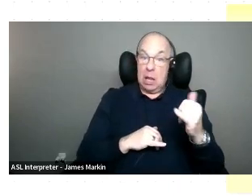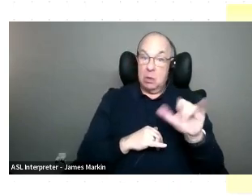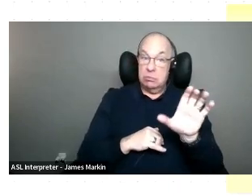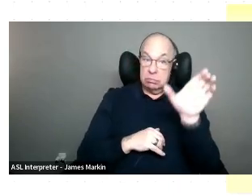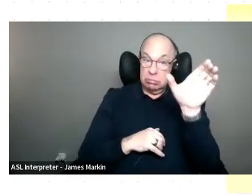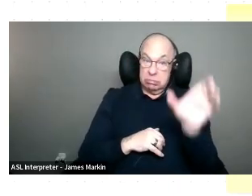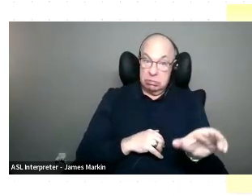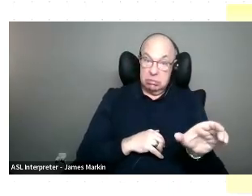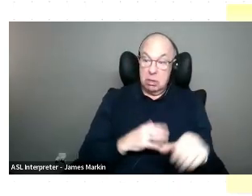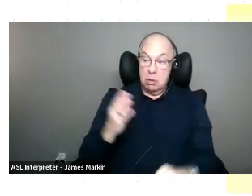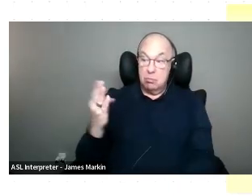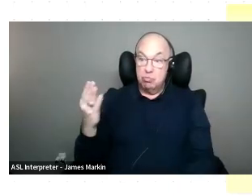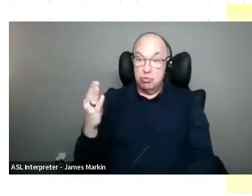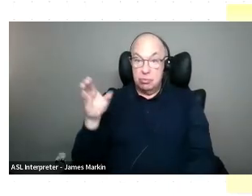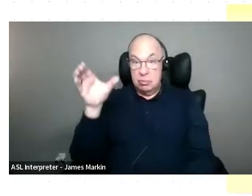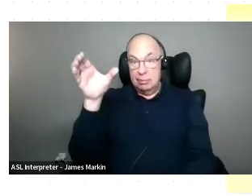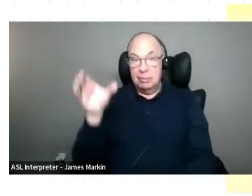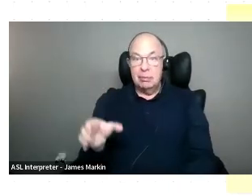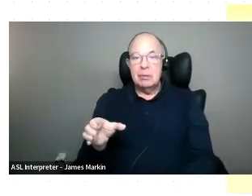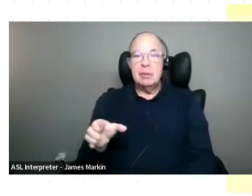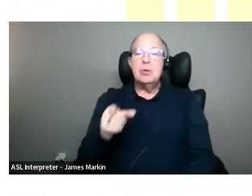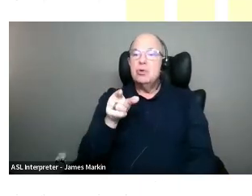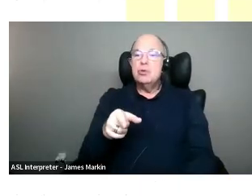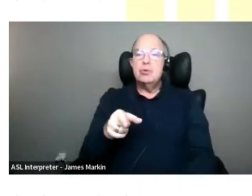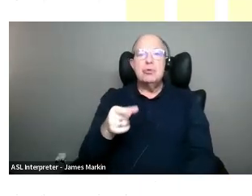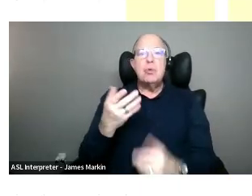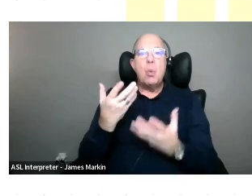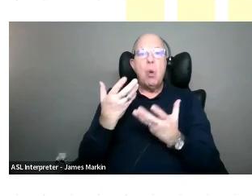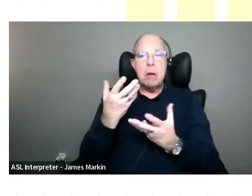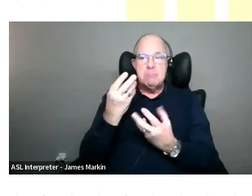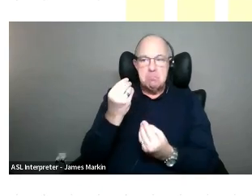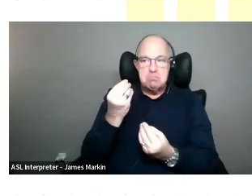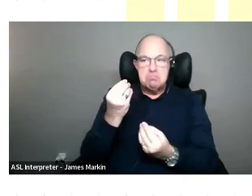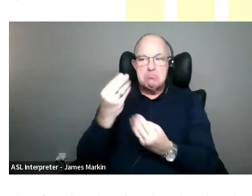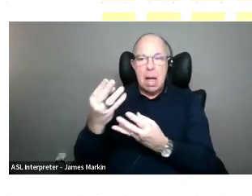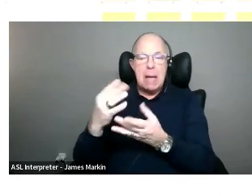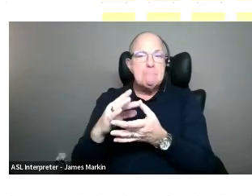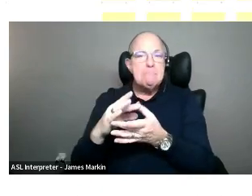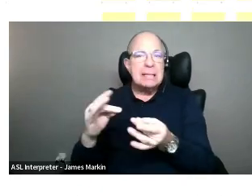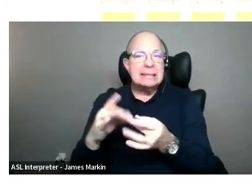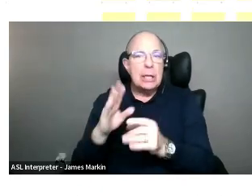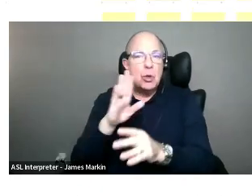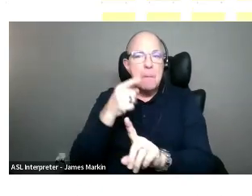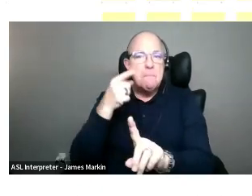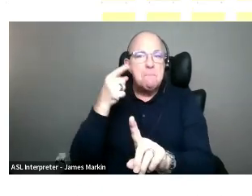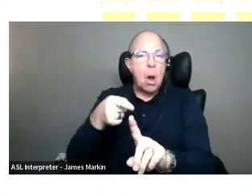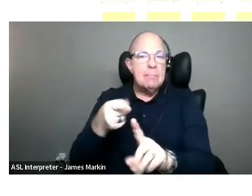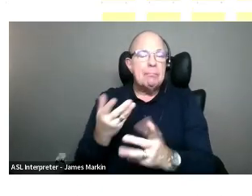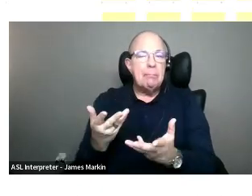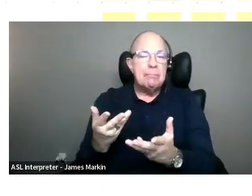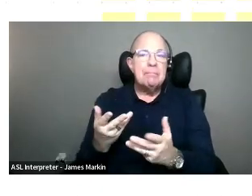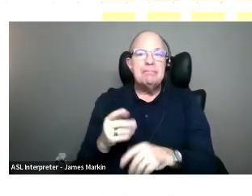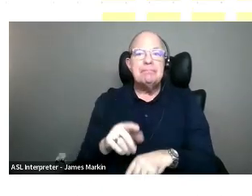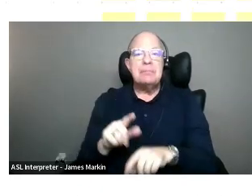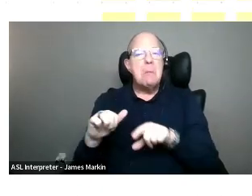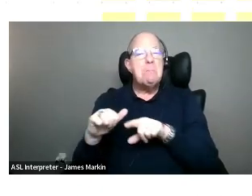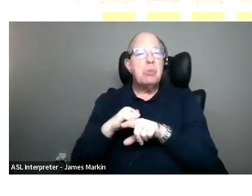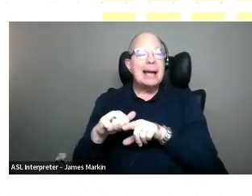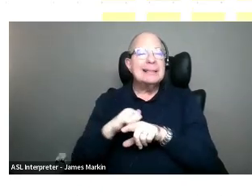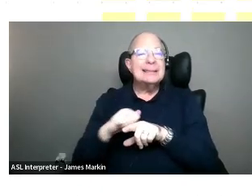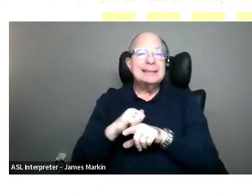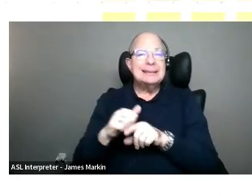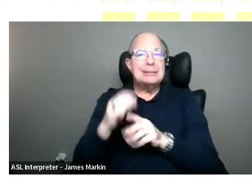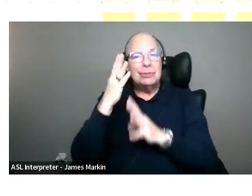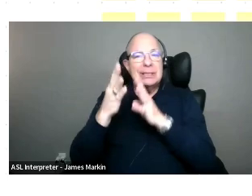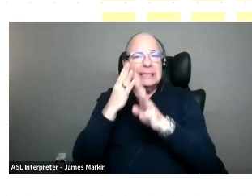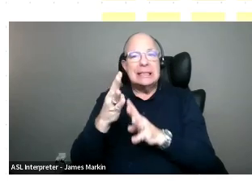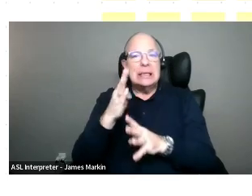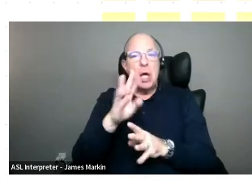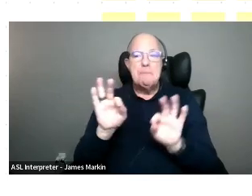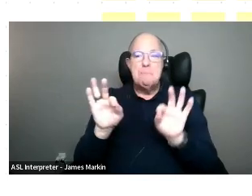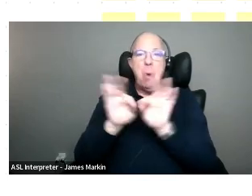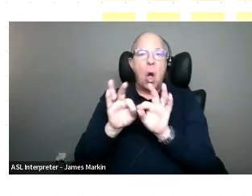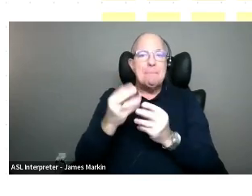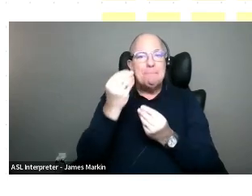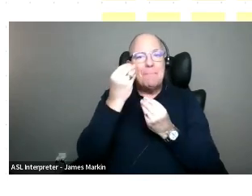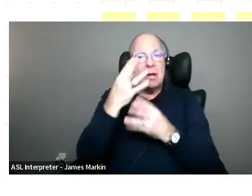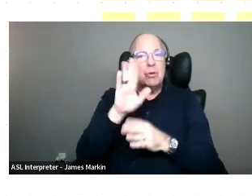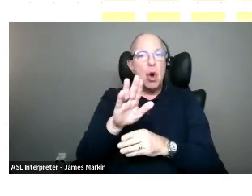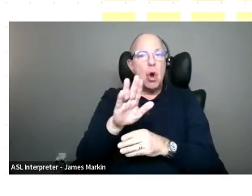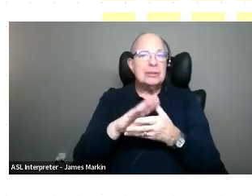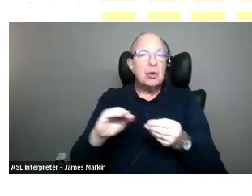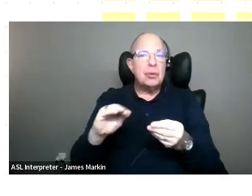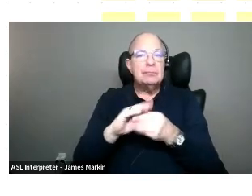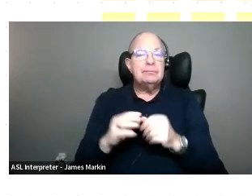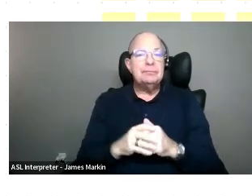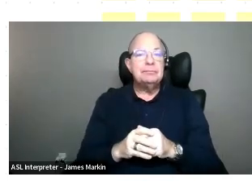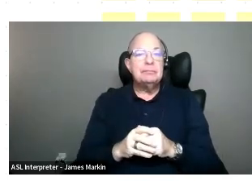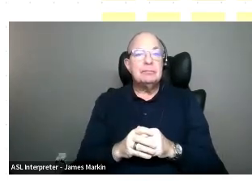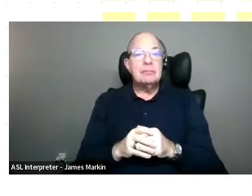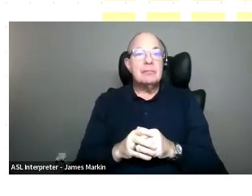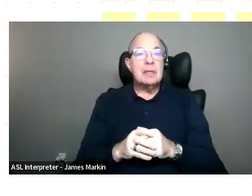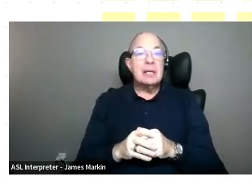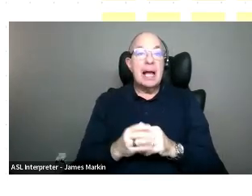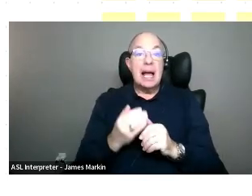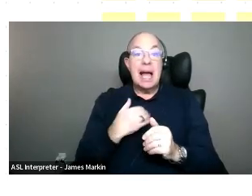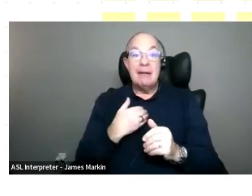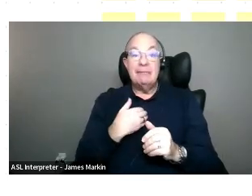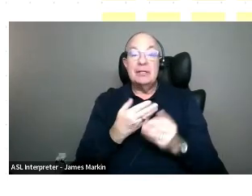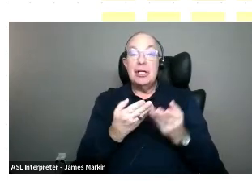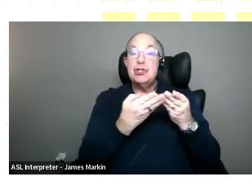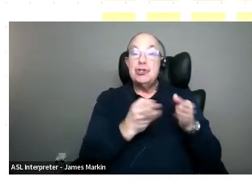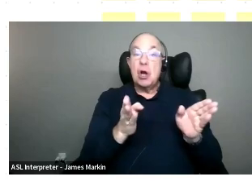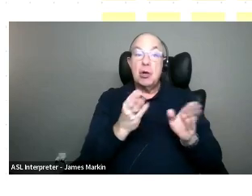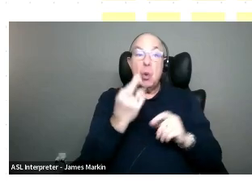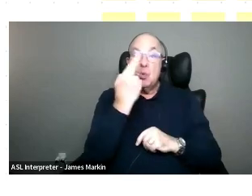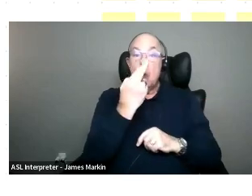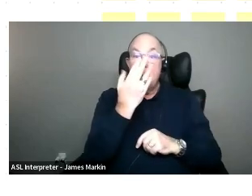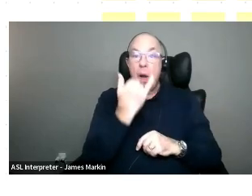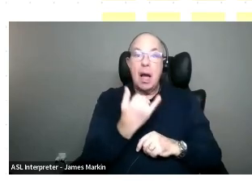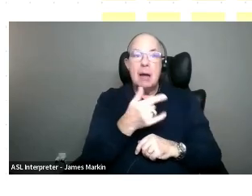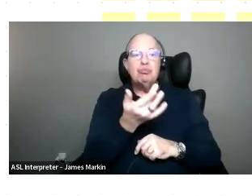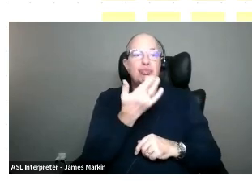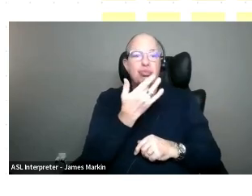Shannon Spencer (she/her): is… what message do you want to share with the budget committee? So that'll be your key messaging. So it's kind of like a practice of creating the key messaging for your deputations. So you… on the side, you have the general topics of why… of the things you want.